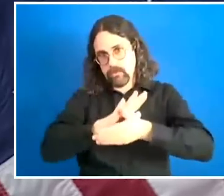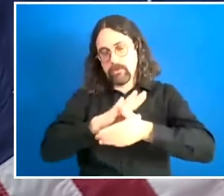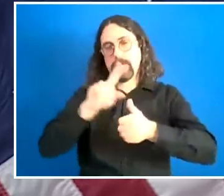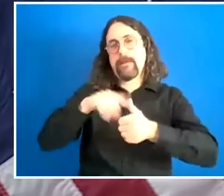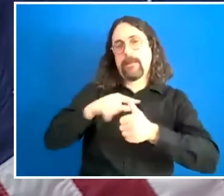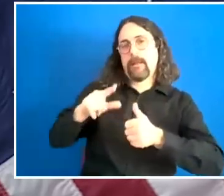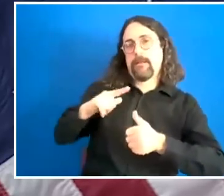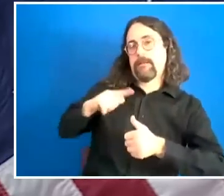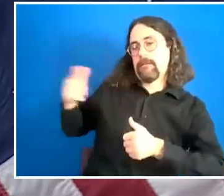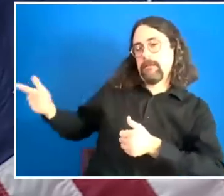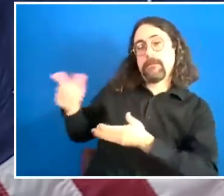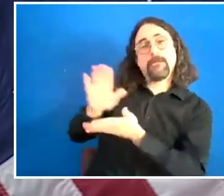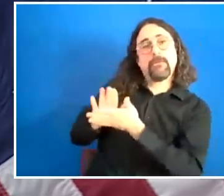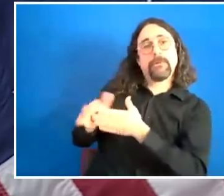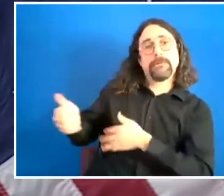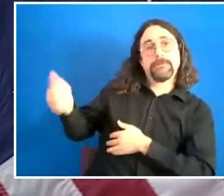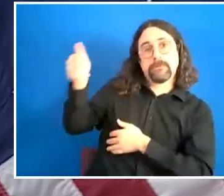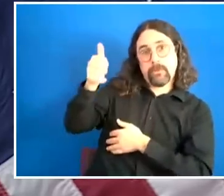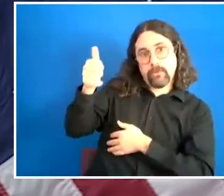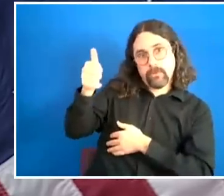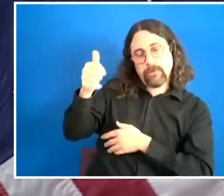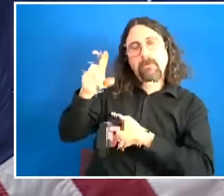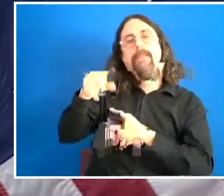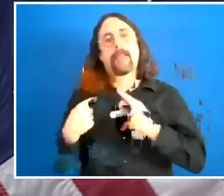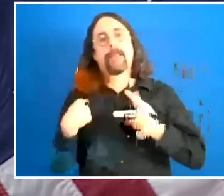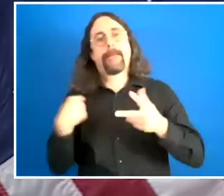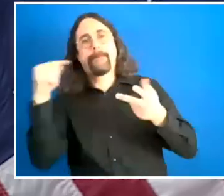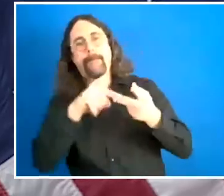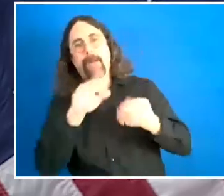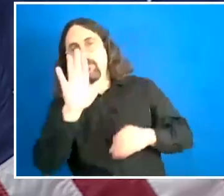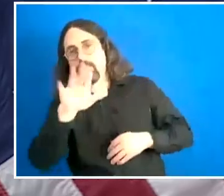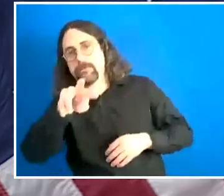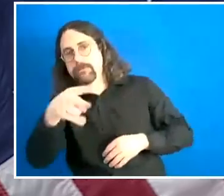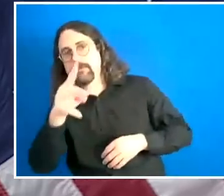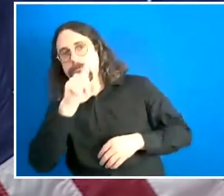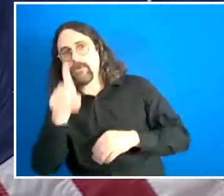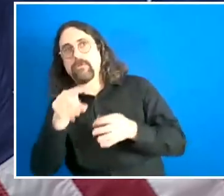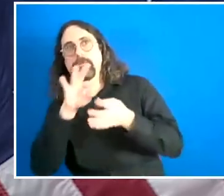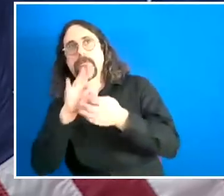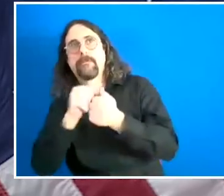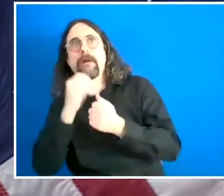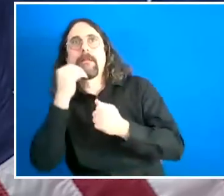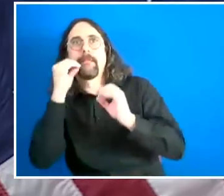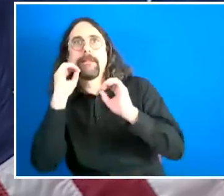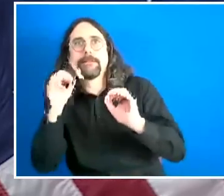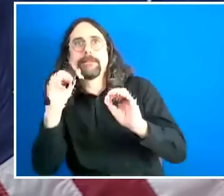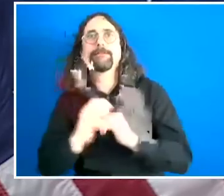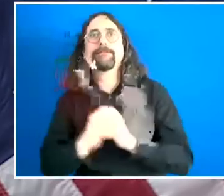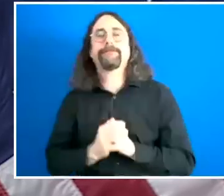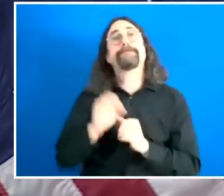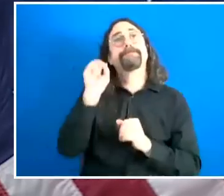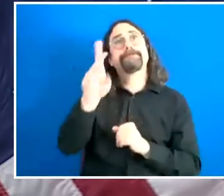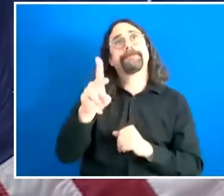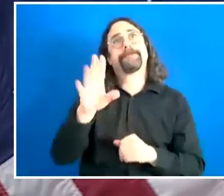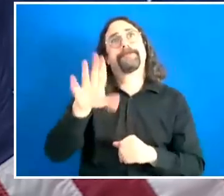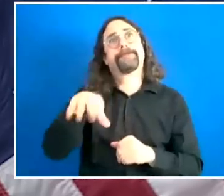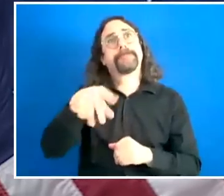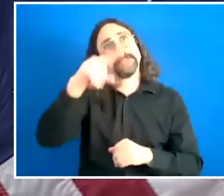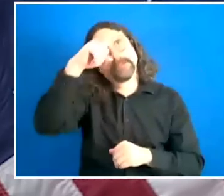SUBWAY QUESTION. SO ON SUMMER SCHL,OO GLORIA, FIRST THING I WANT TO SAY IS, IT'S HARD I THINK